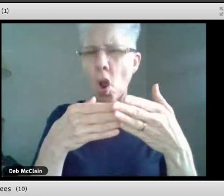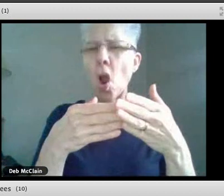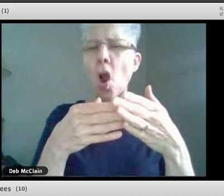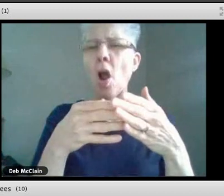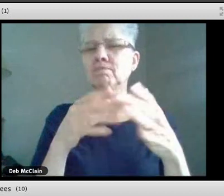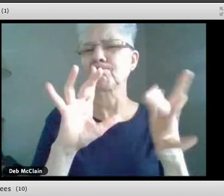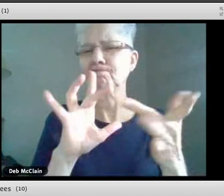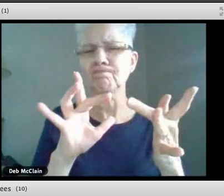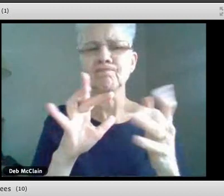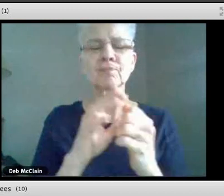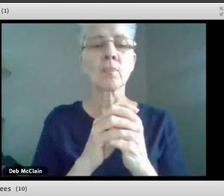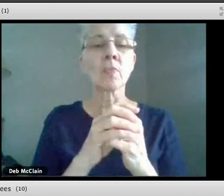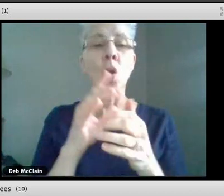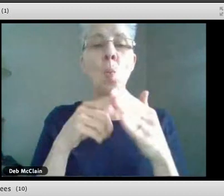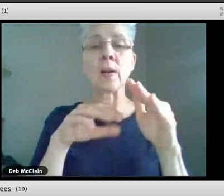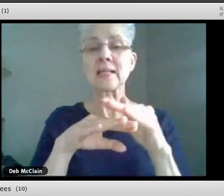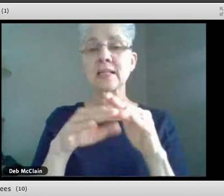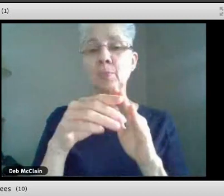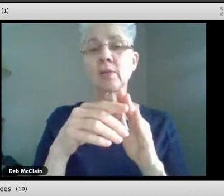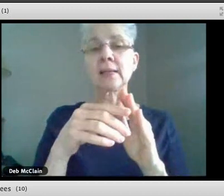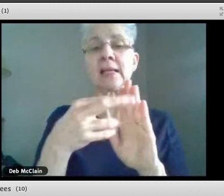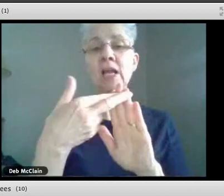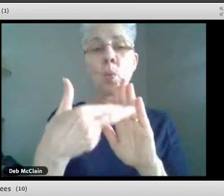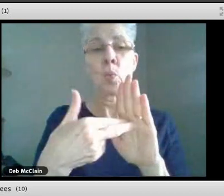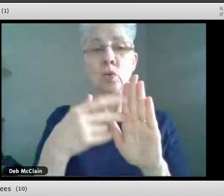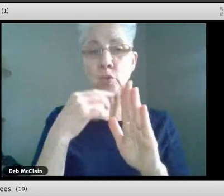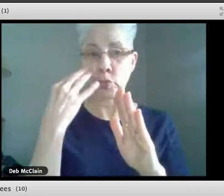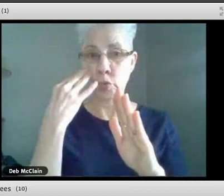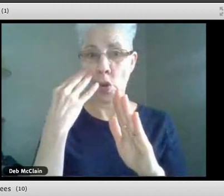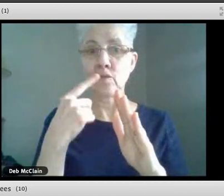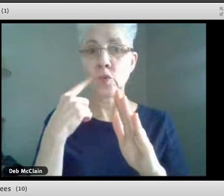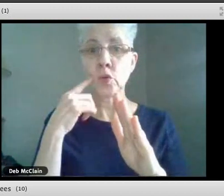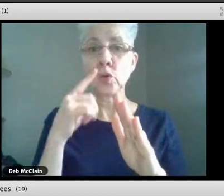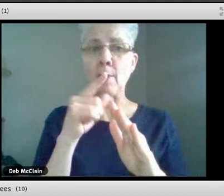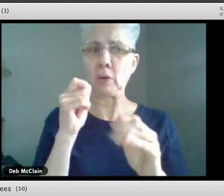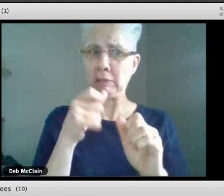What accessibility standards and law do you need to know for your library, and it can be really confusing,